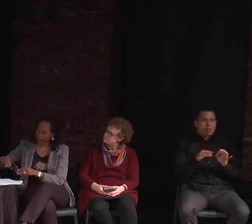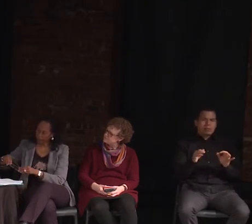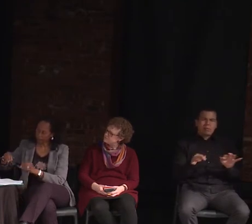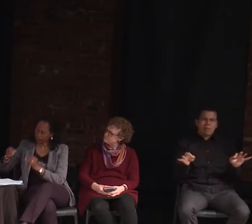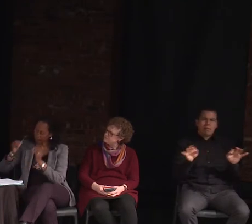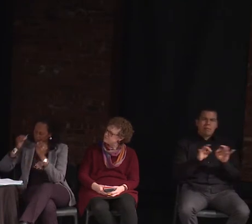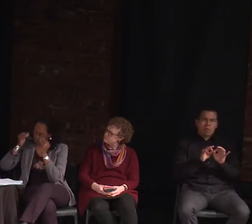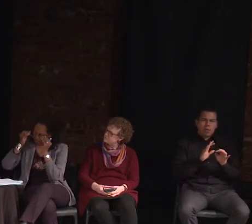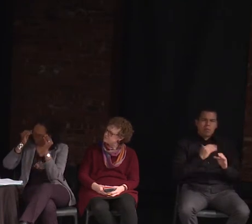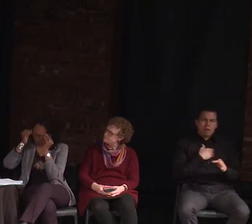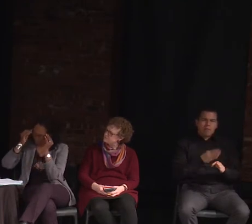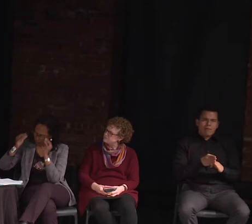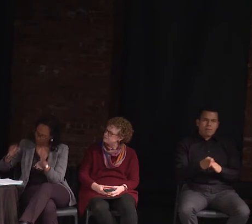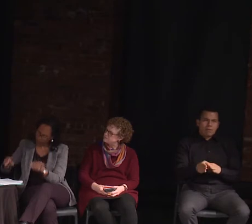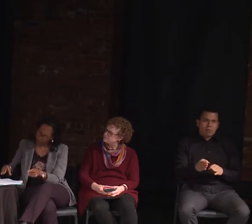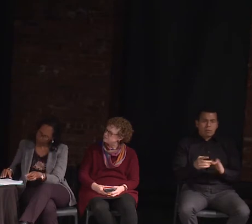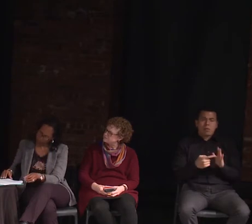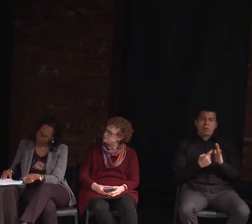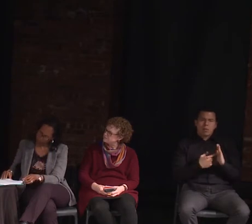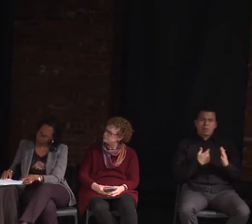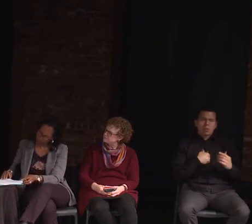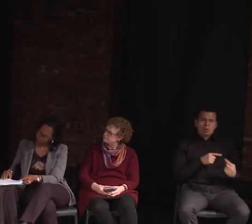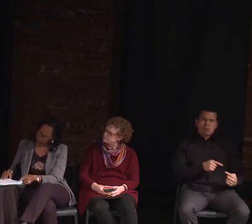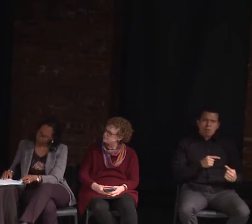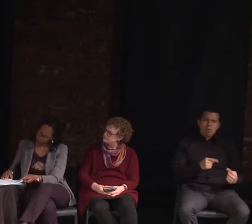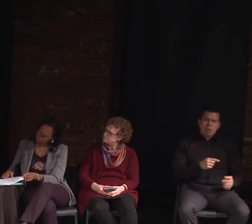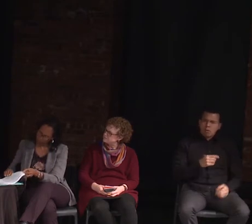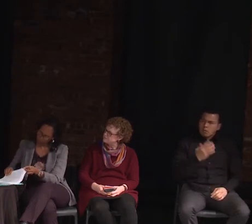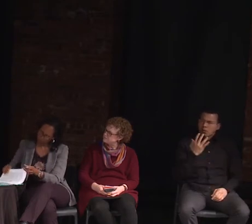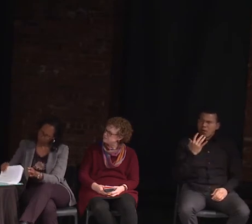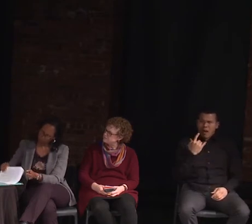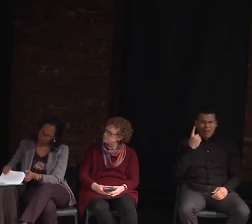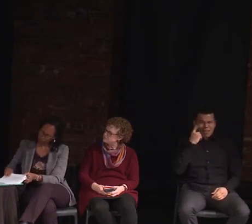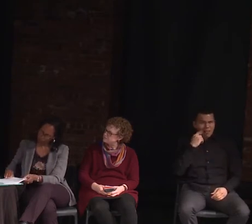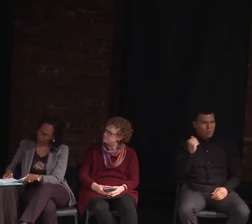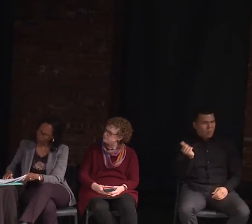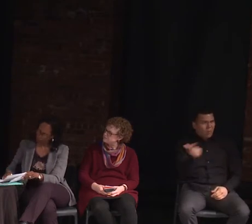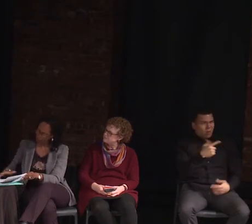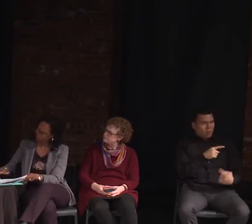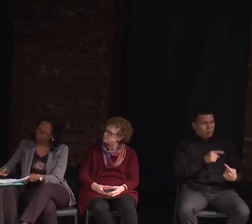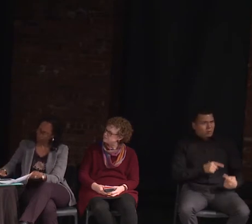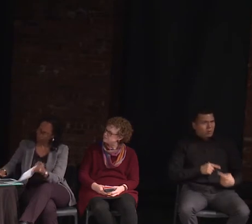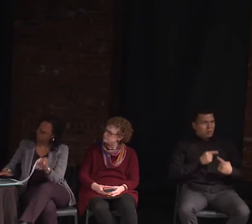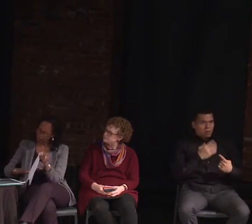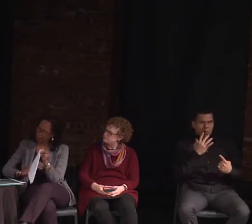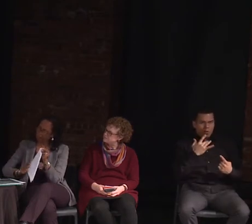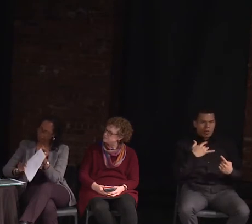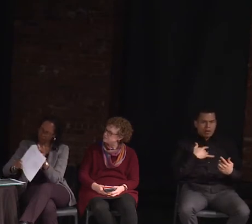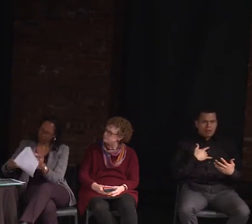We struggle with it because we-- I think all of us we struggle with it. We're afraid of offending each other.